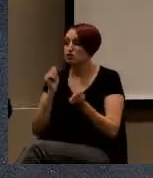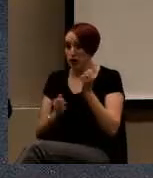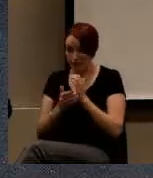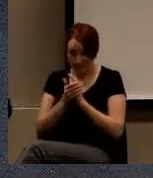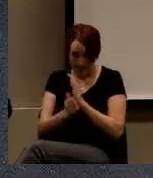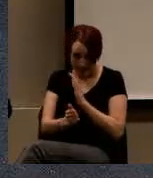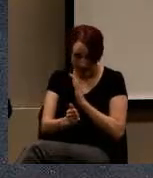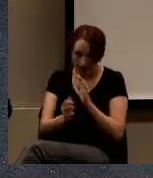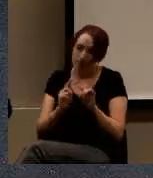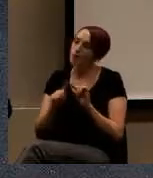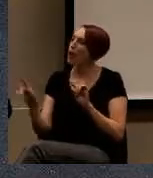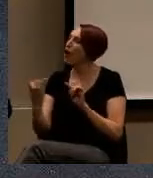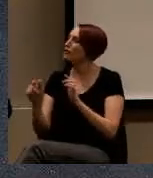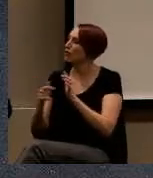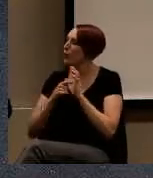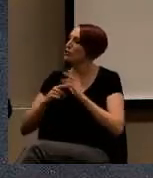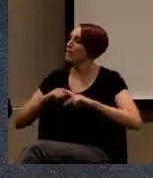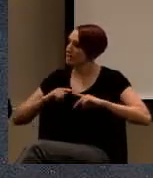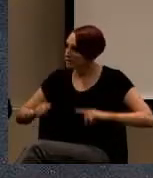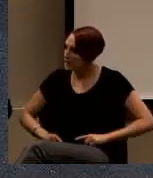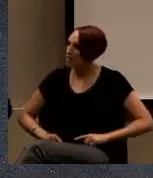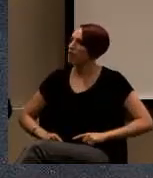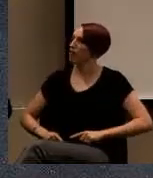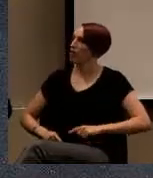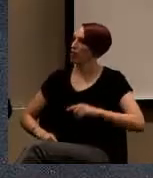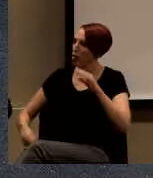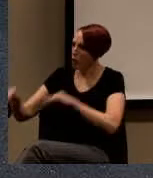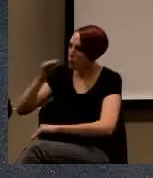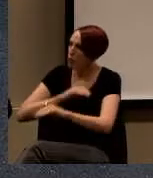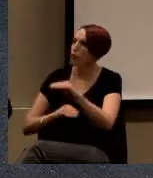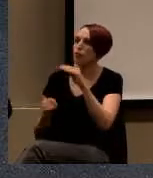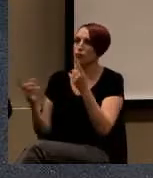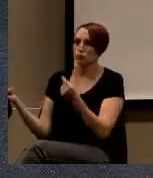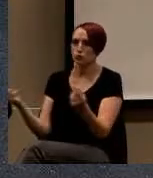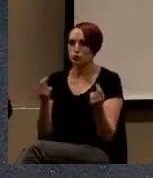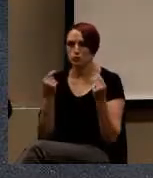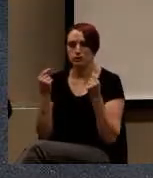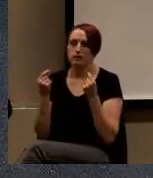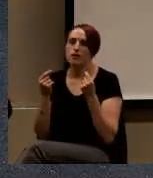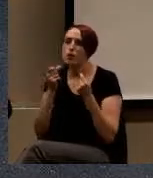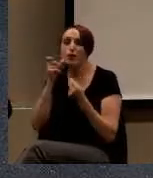physical activity. Again, we don't always think of it that way because you're sitting, right?